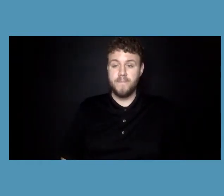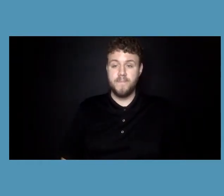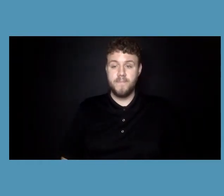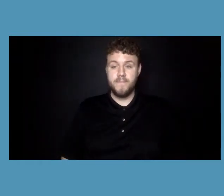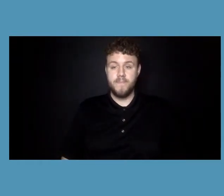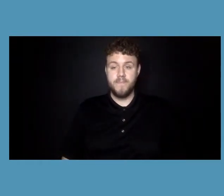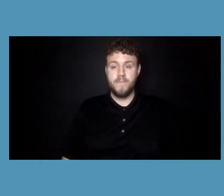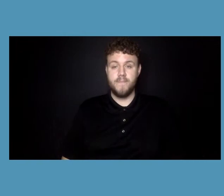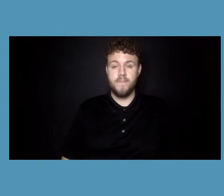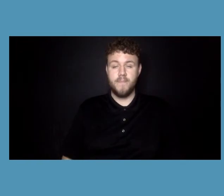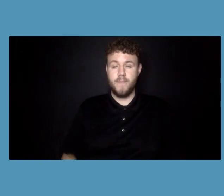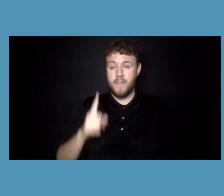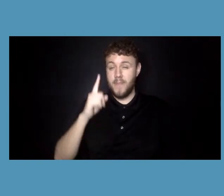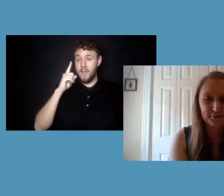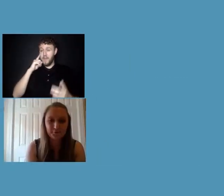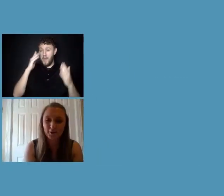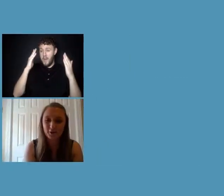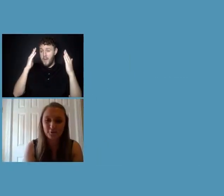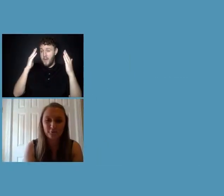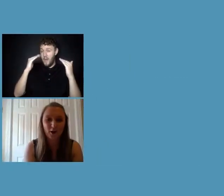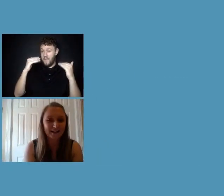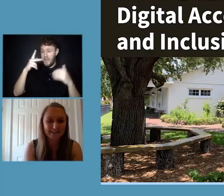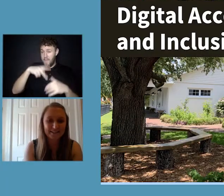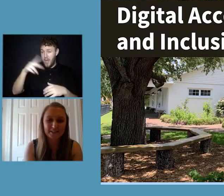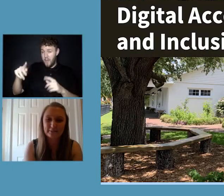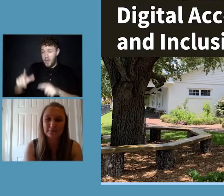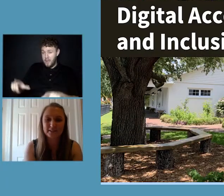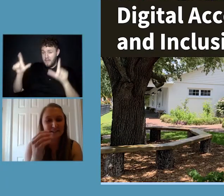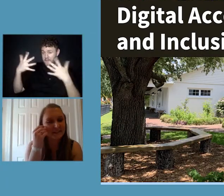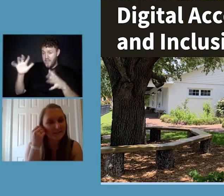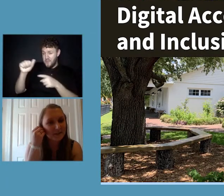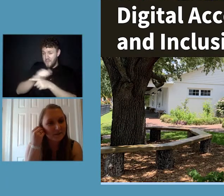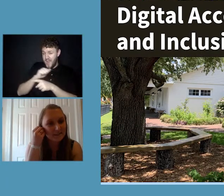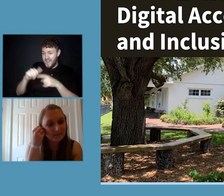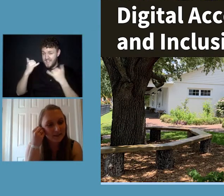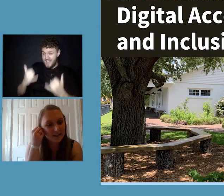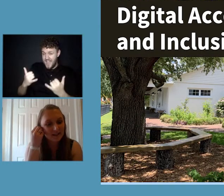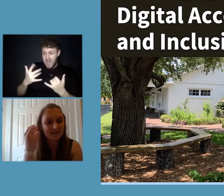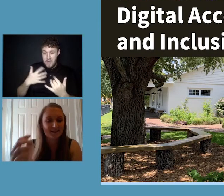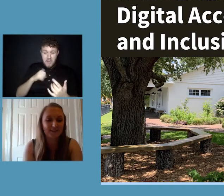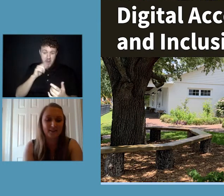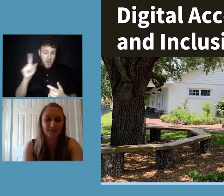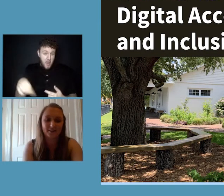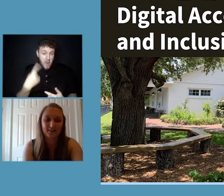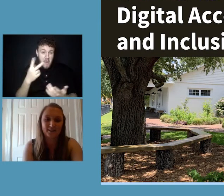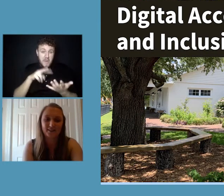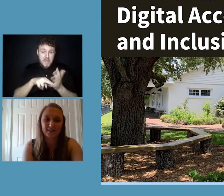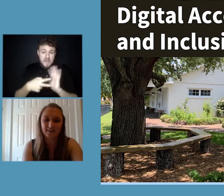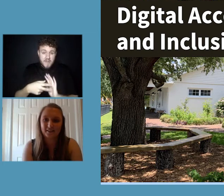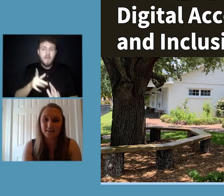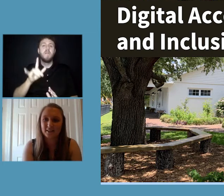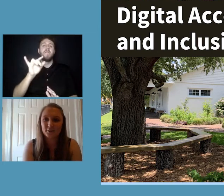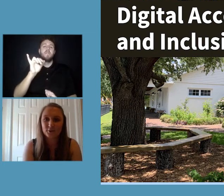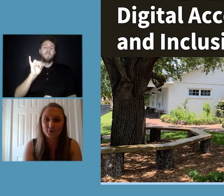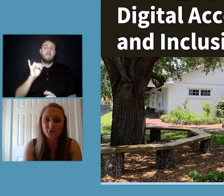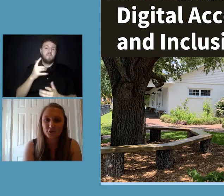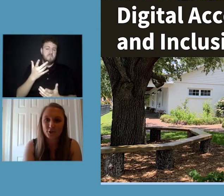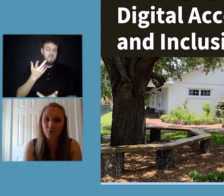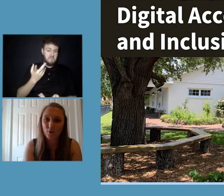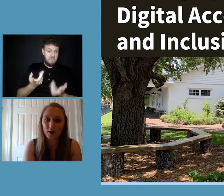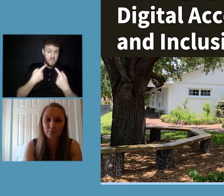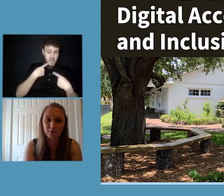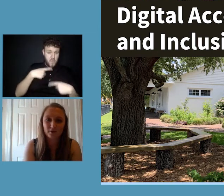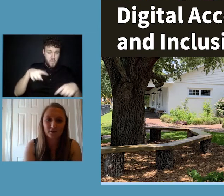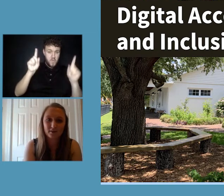Hopefully this will work, we practiced it but that does not always mean that it will show up.